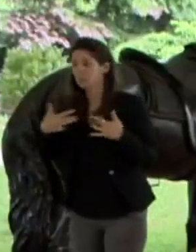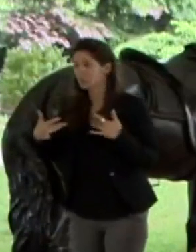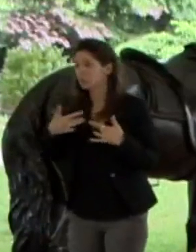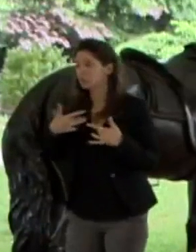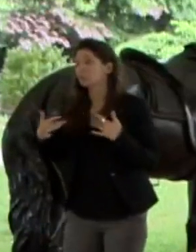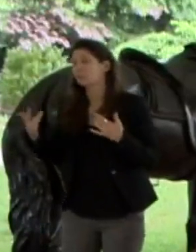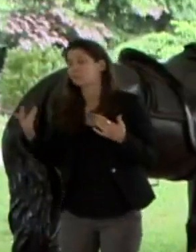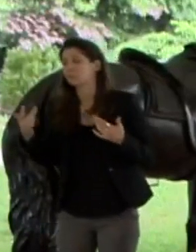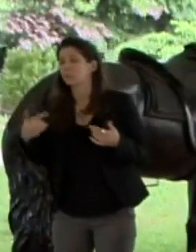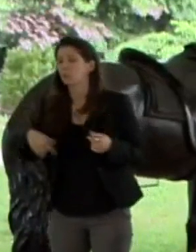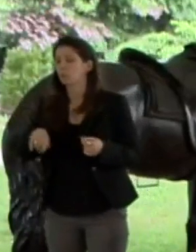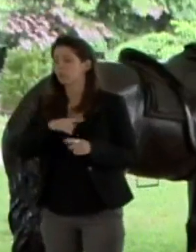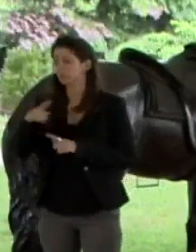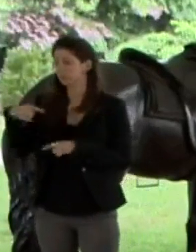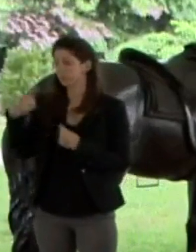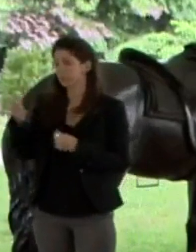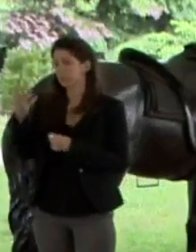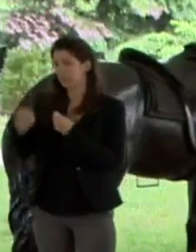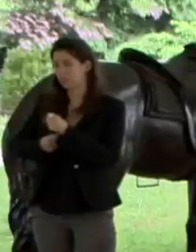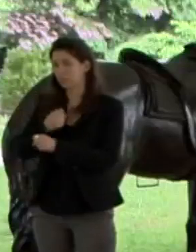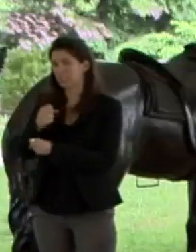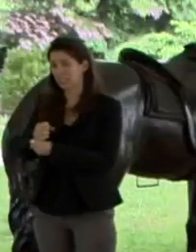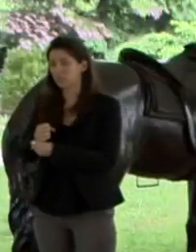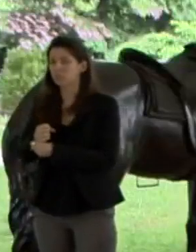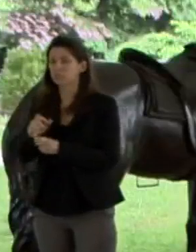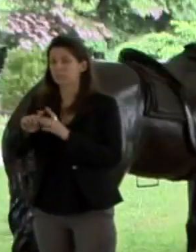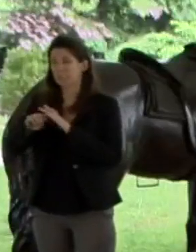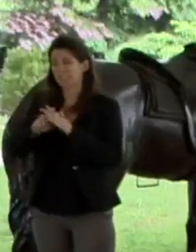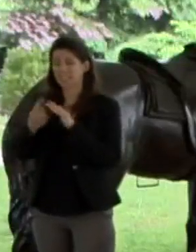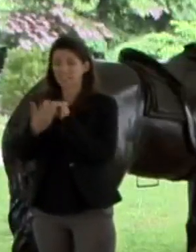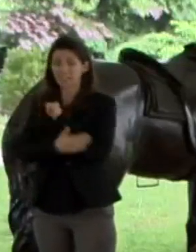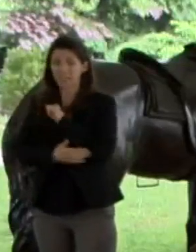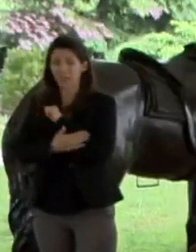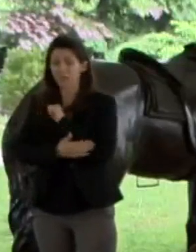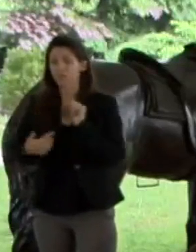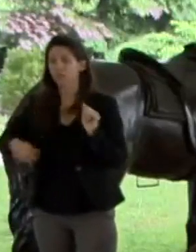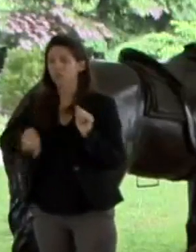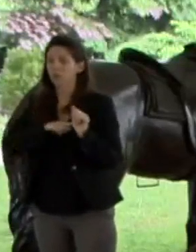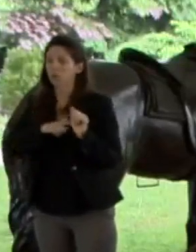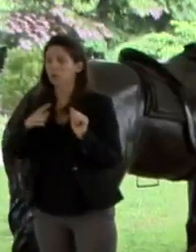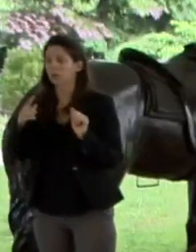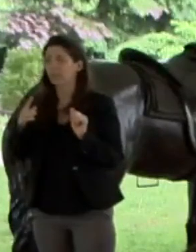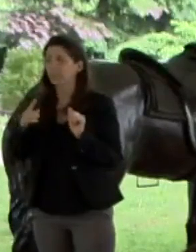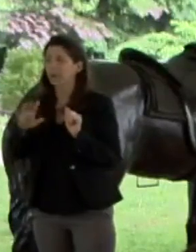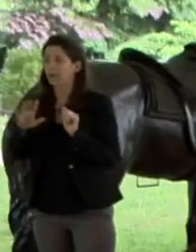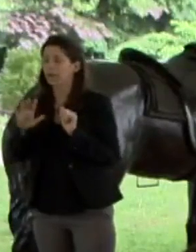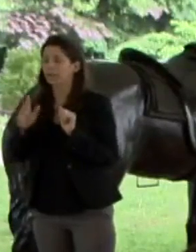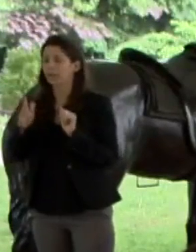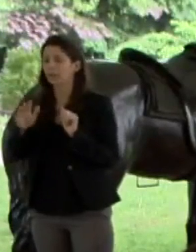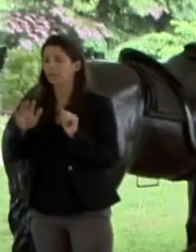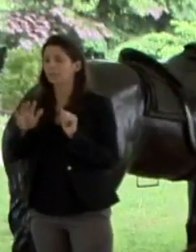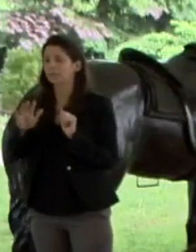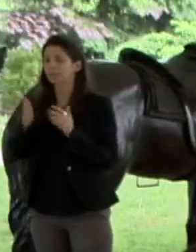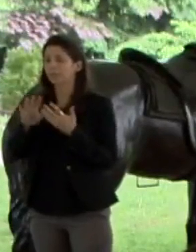TO THE NAME NEW COLUMBIA. I KNOW WE'VE HEARD MIXED REVIEWS OUT HERE IN THE AUDIENCE AND MY CONCERN IS MORE SO WE FOR